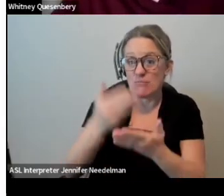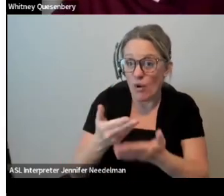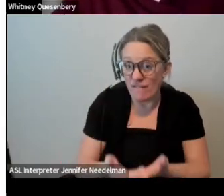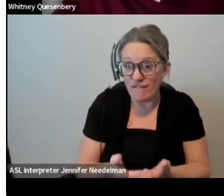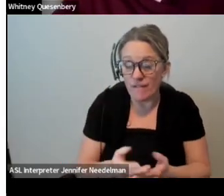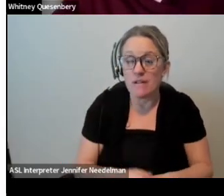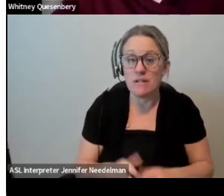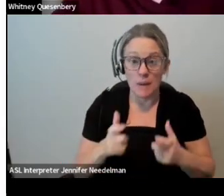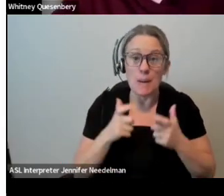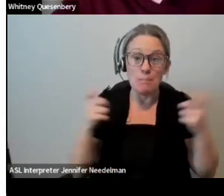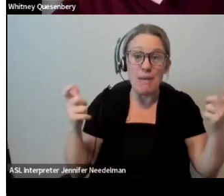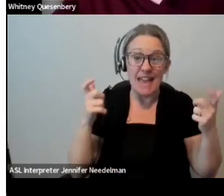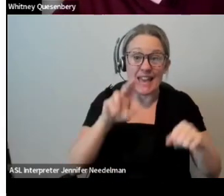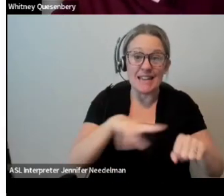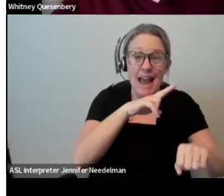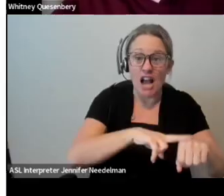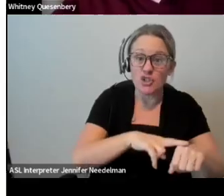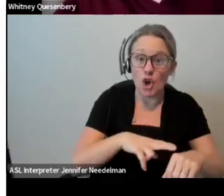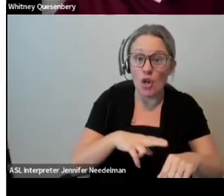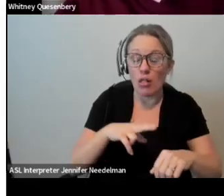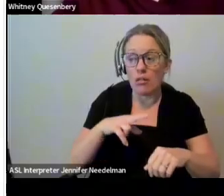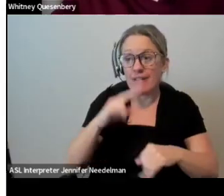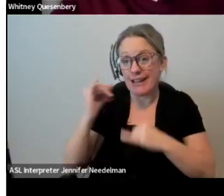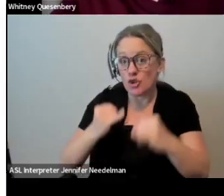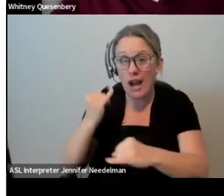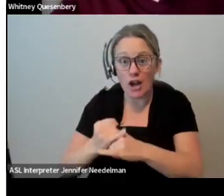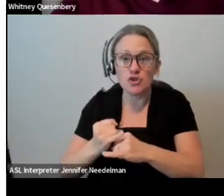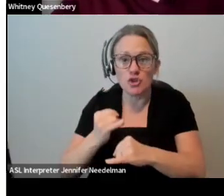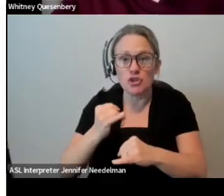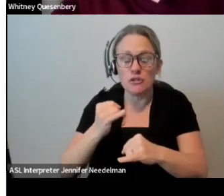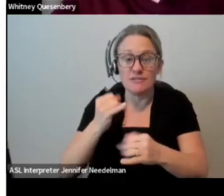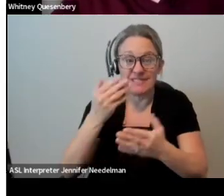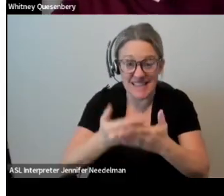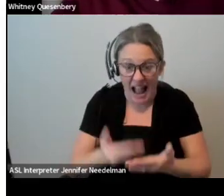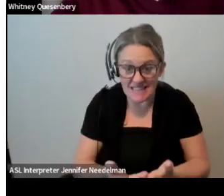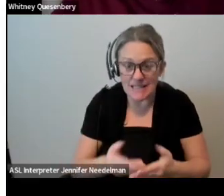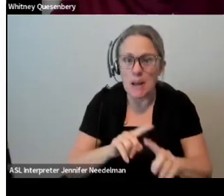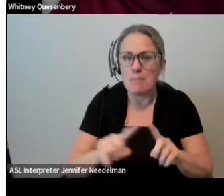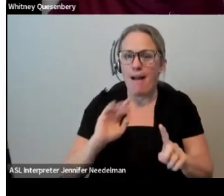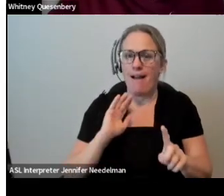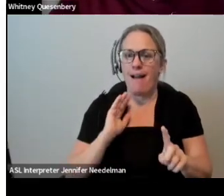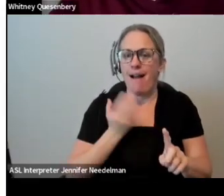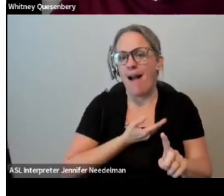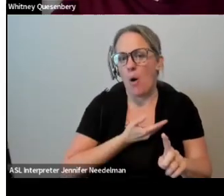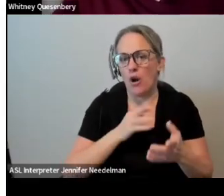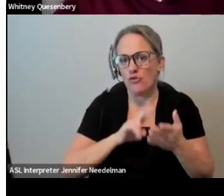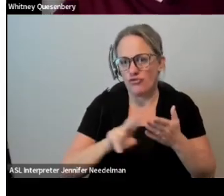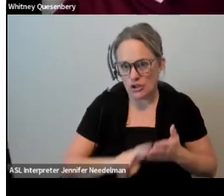statistics or international statistics, but also our direct research experience. People we knew, people we'd